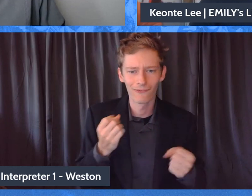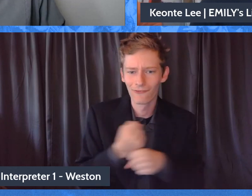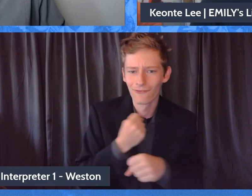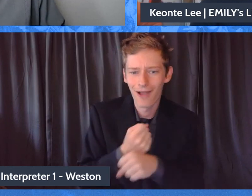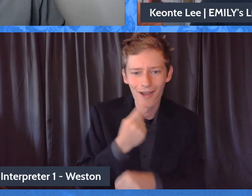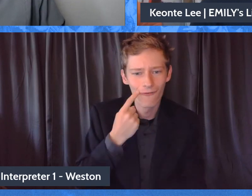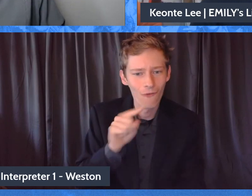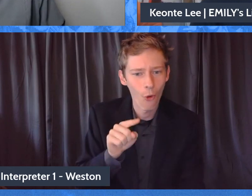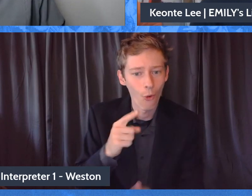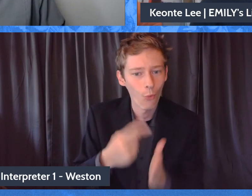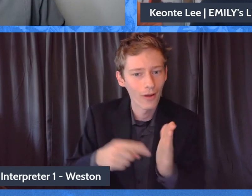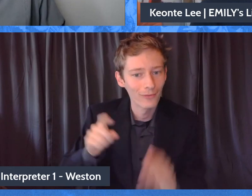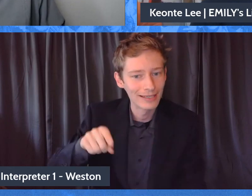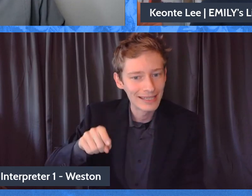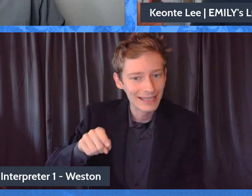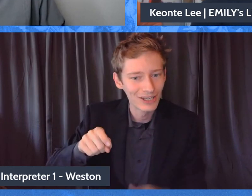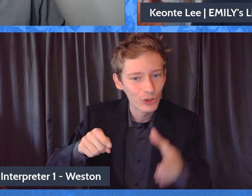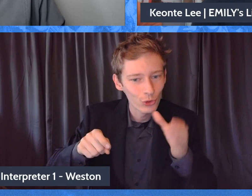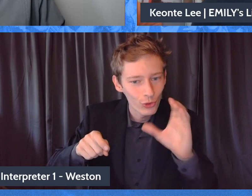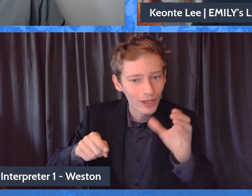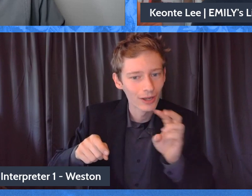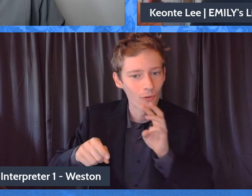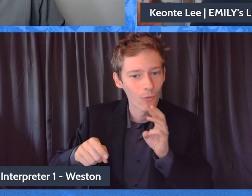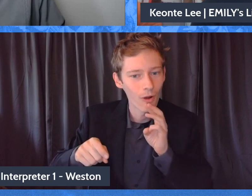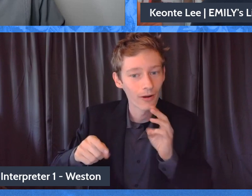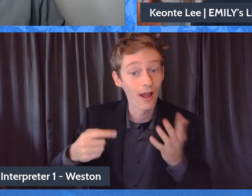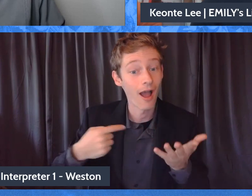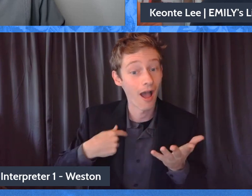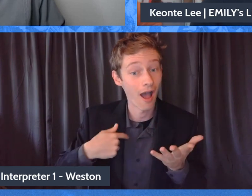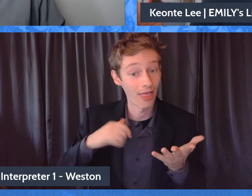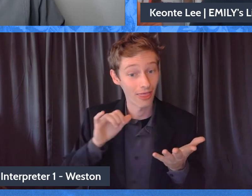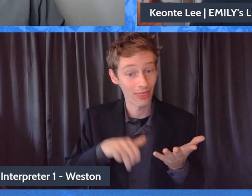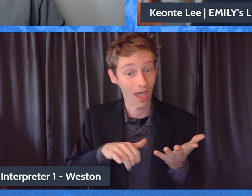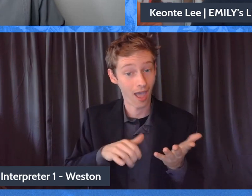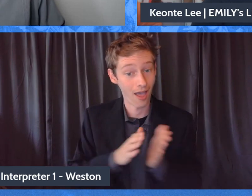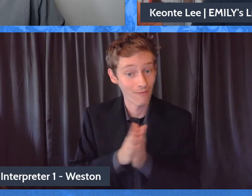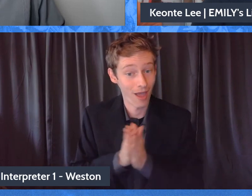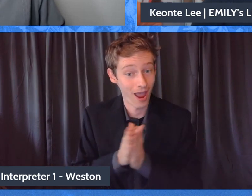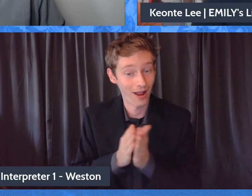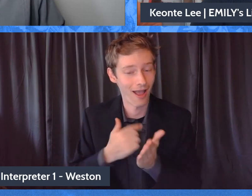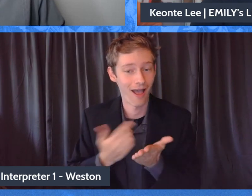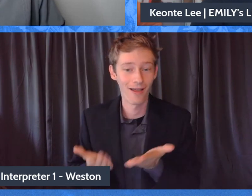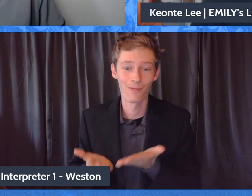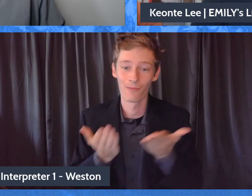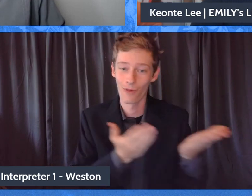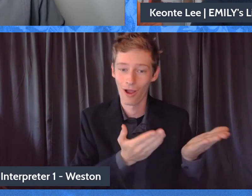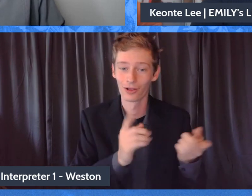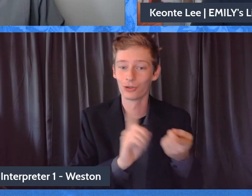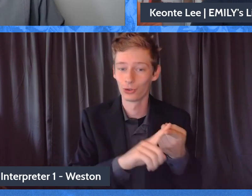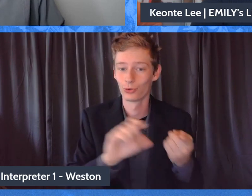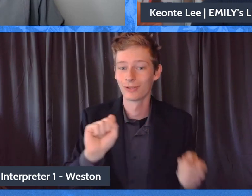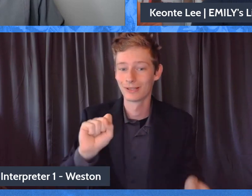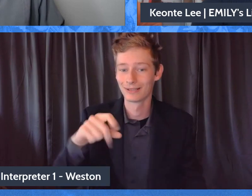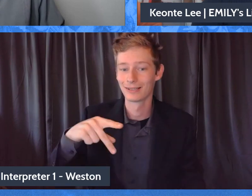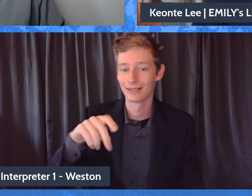I took that with me as I moved on to an HBCU, similar to you Spelman College, and I think at Spelman College,